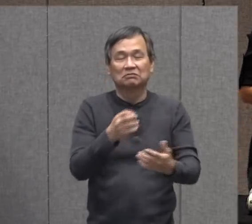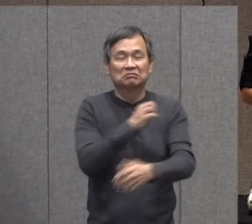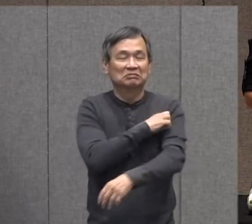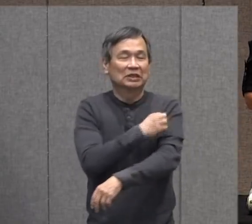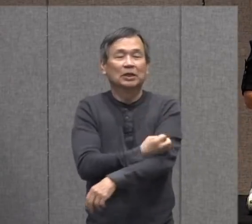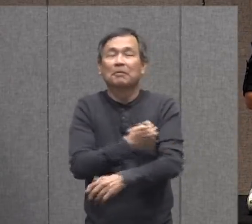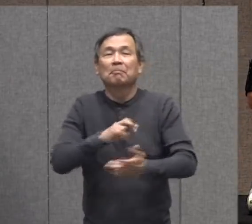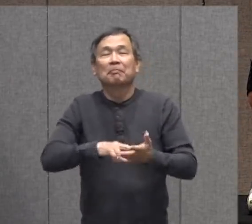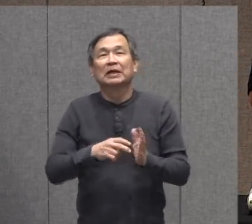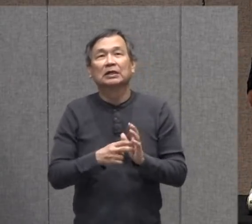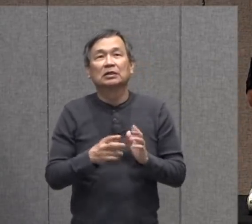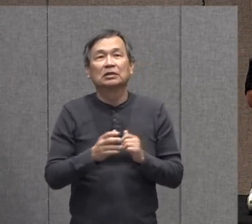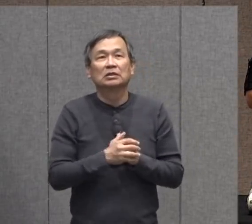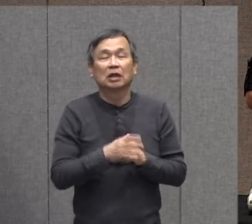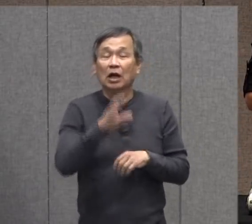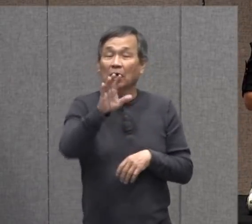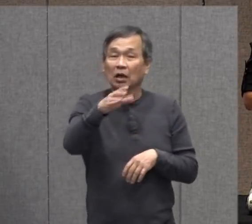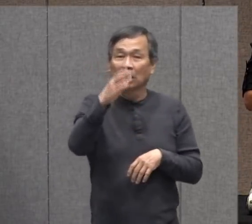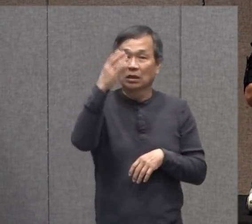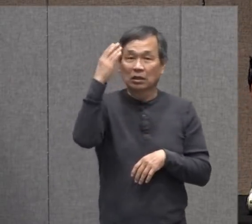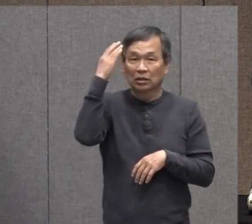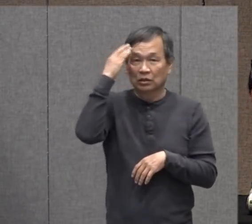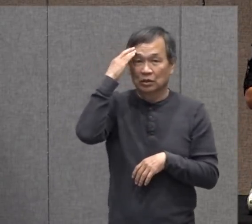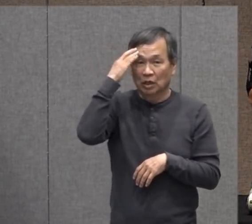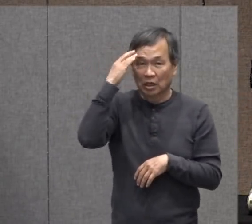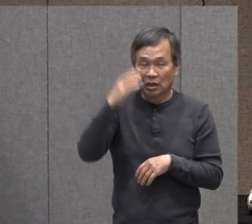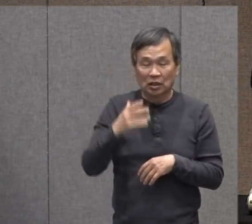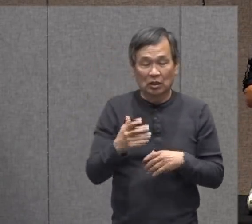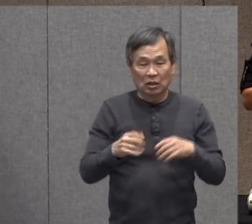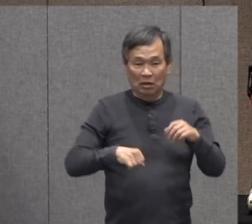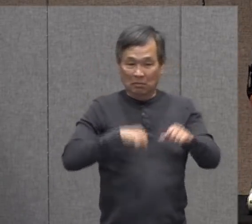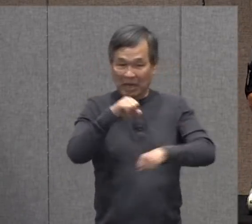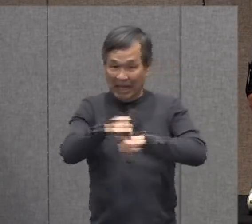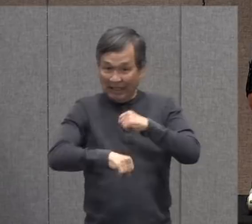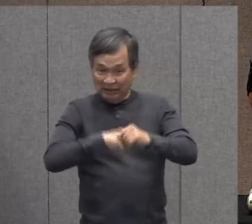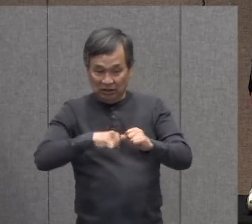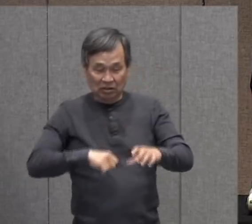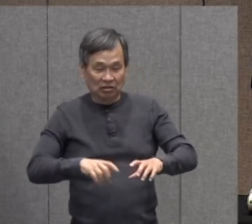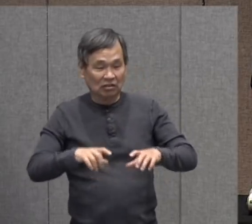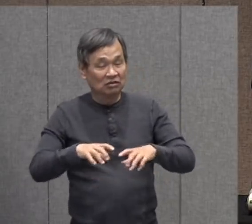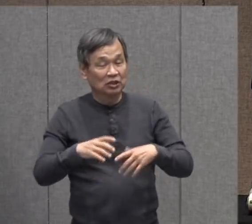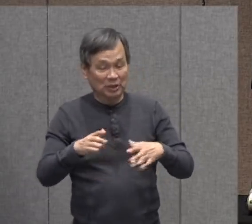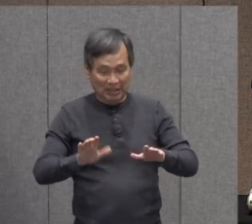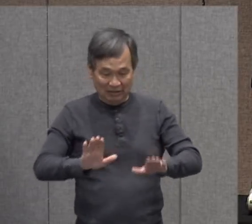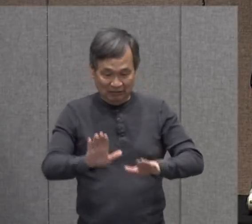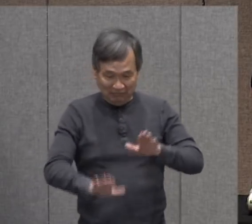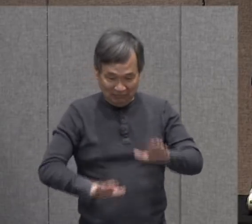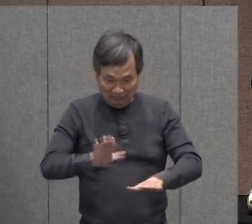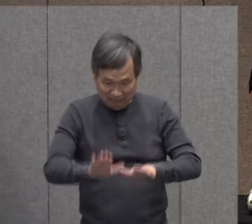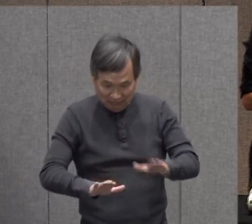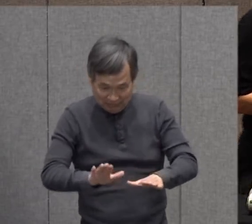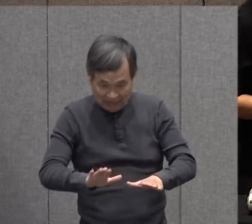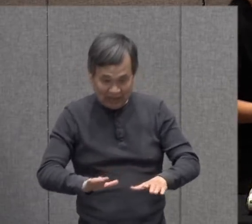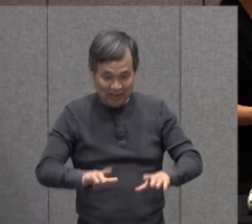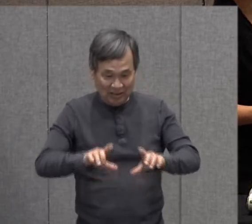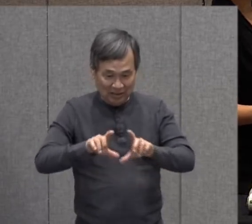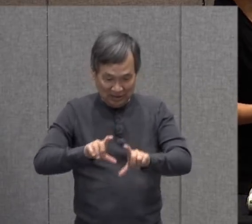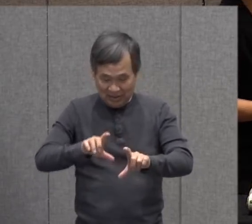when we see the parts of a bike moving, the gears with the pedals. Using scissors is another example